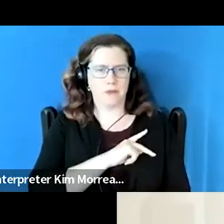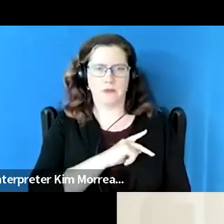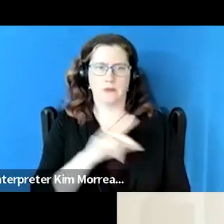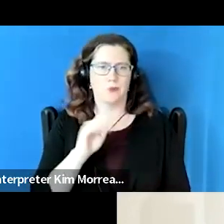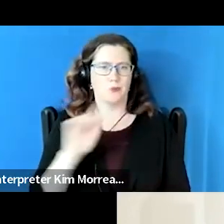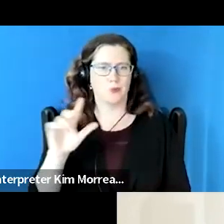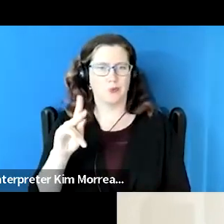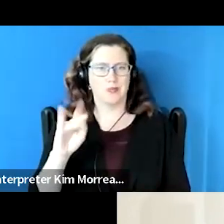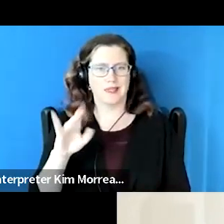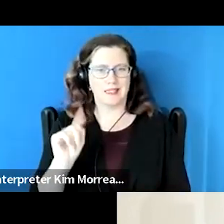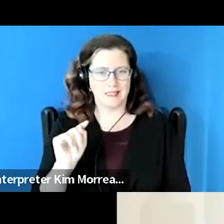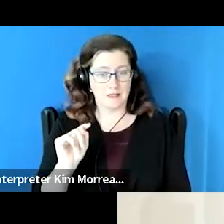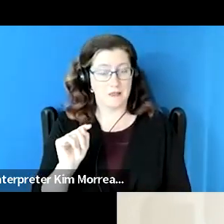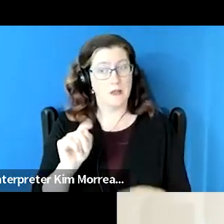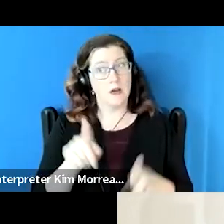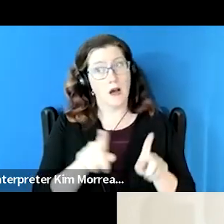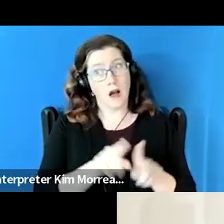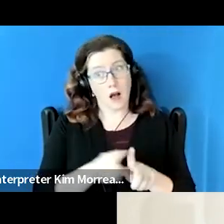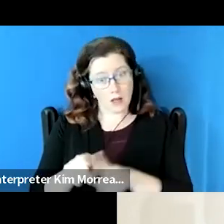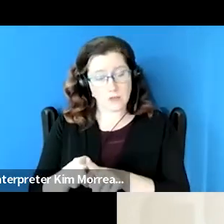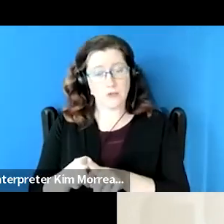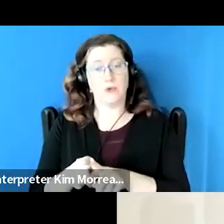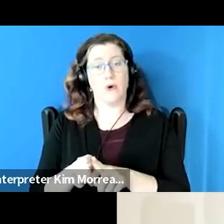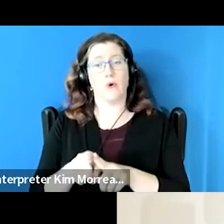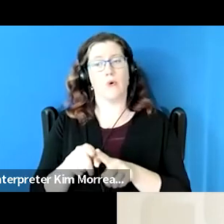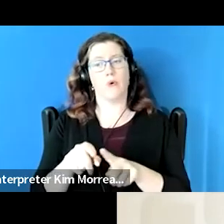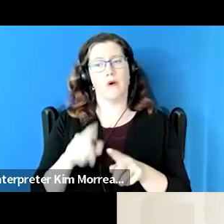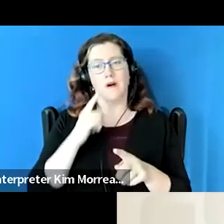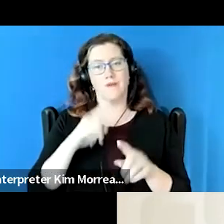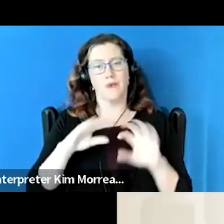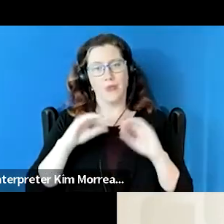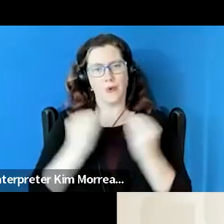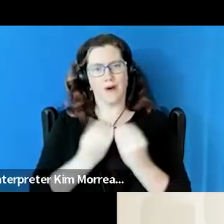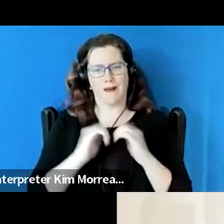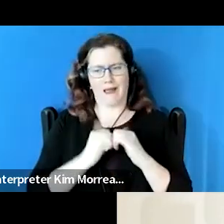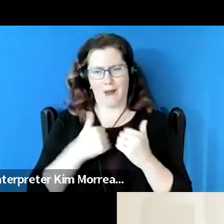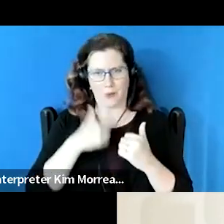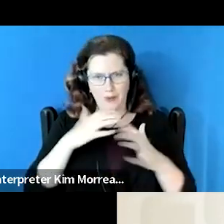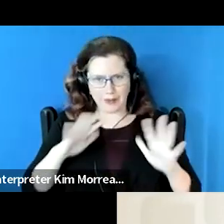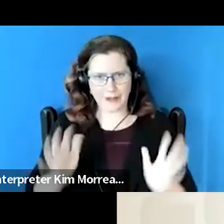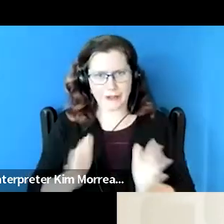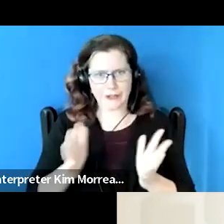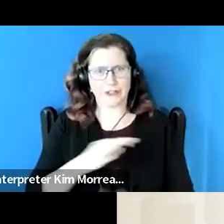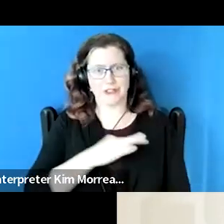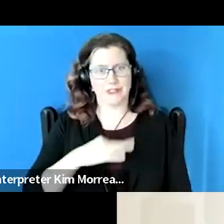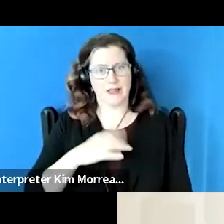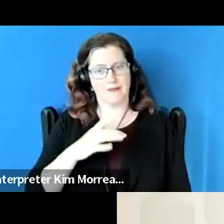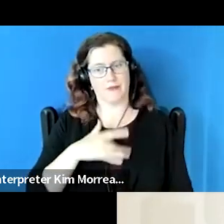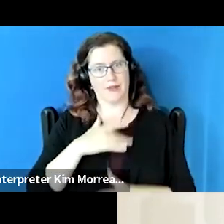It's also organizationally, how do we enable our staff to feel comfortable to do this throughout the workday, is there,